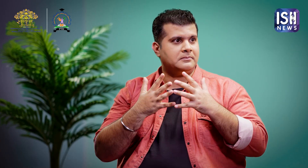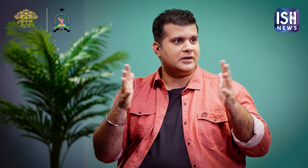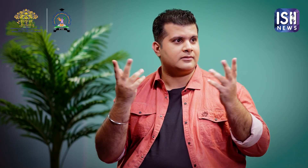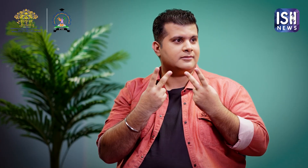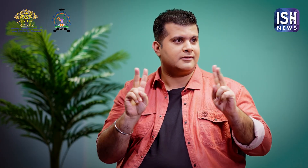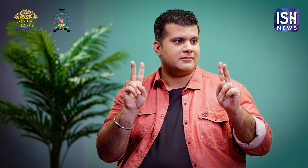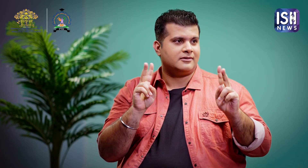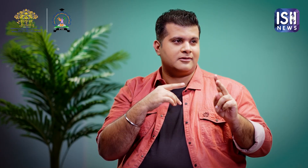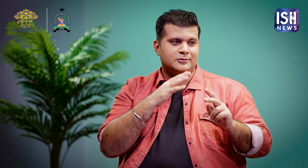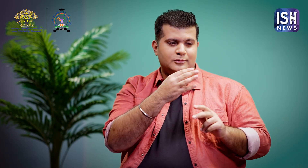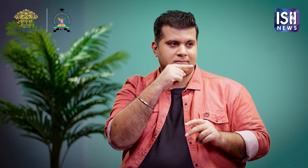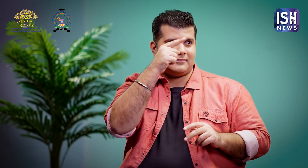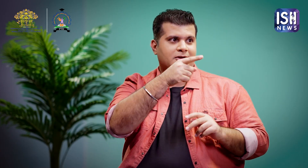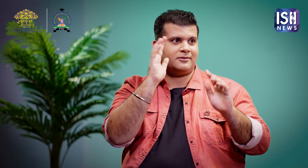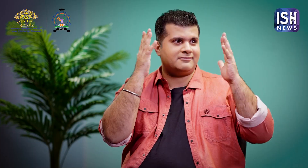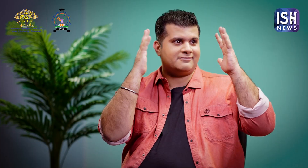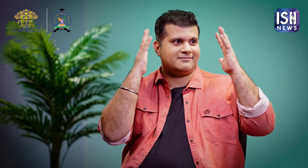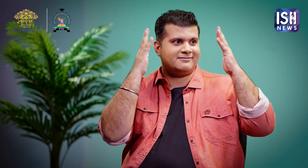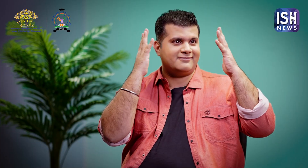The impact you’ve made is truly big. I’m really proud of your achievements.